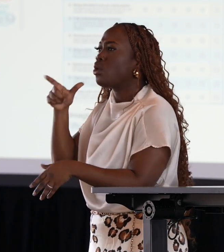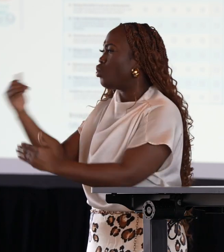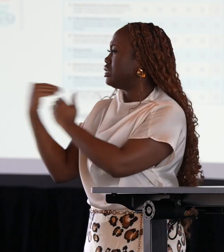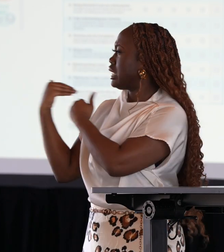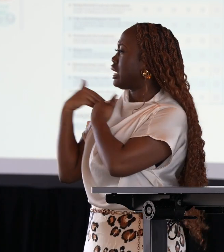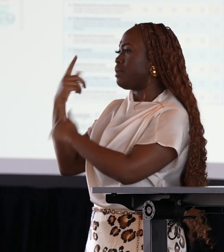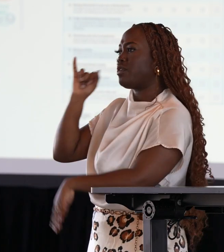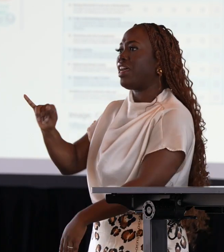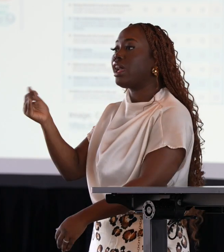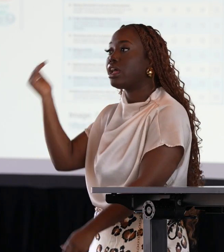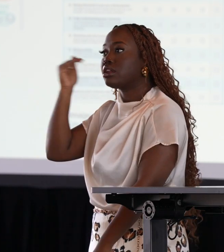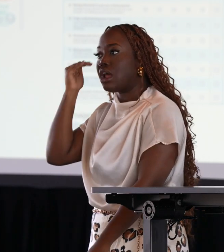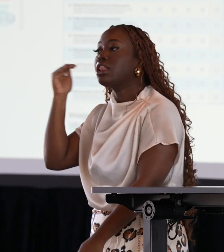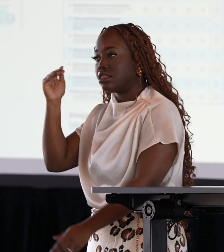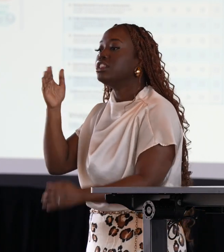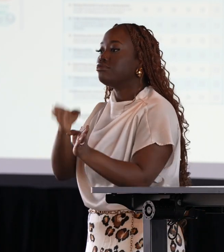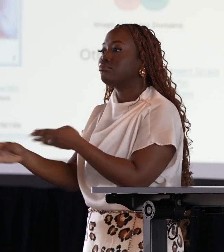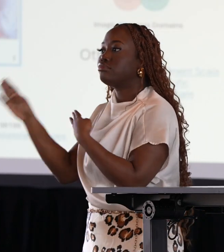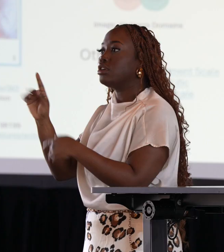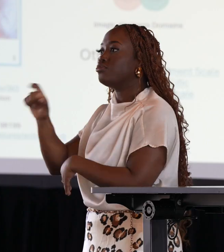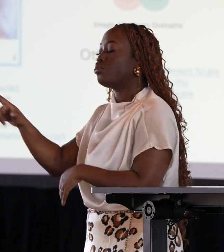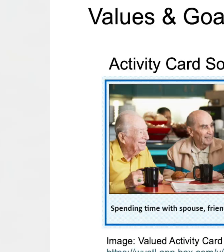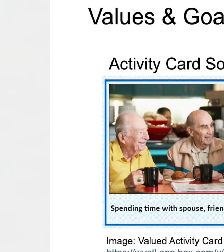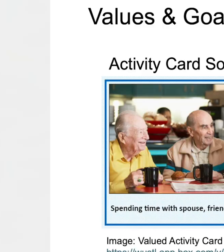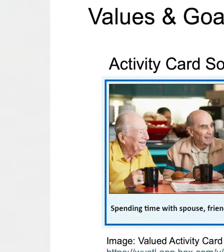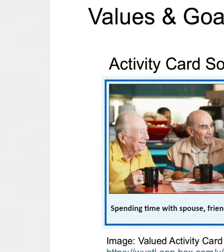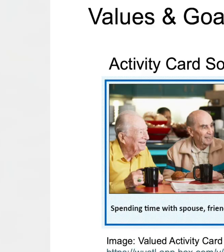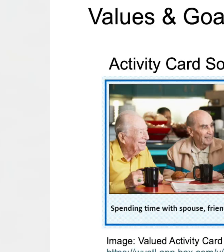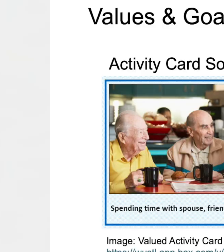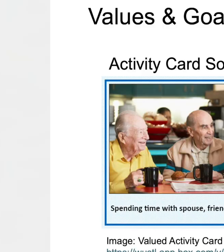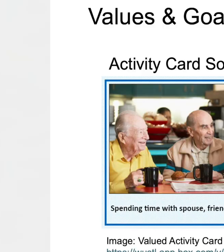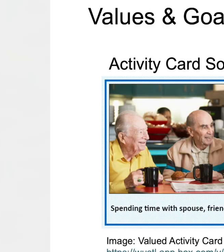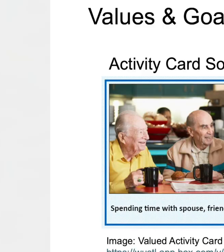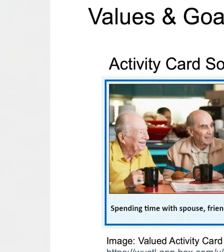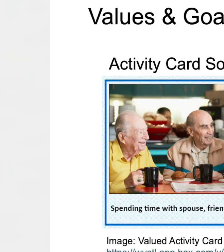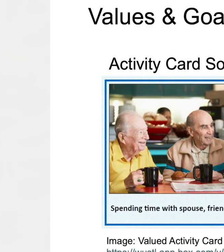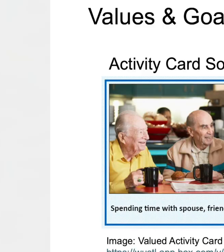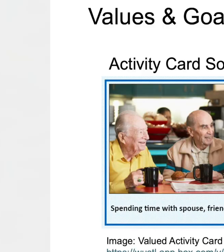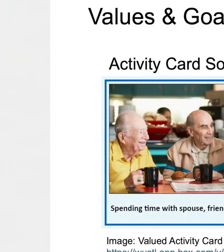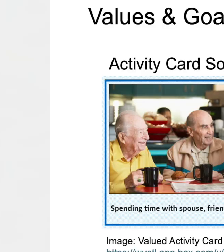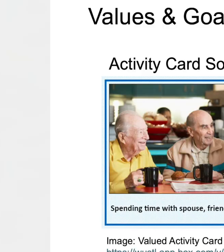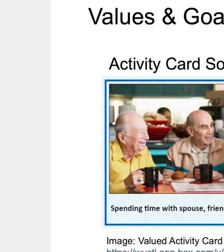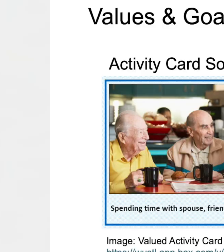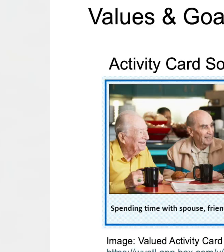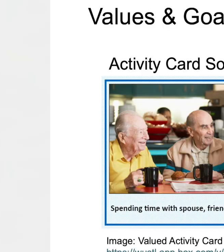for bringing this knowledge translation tools. Last Tool is just thinking back to that beginning part about wellness.